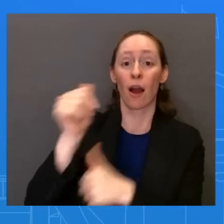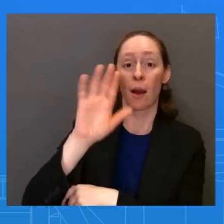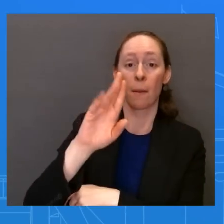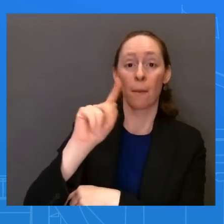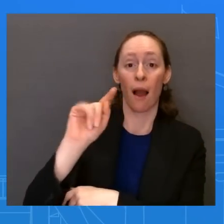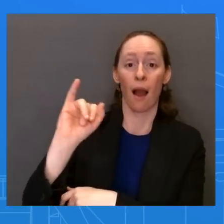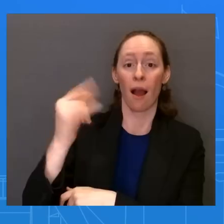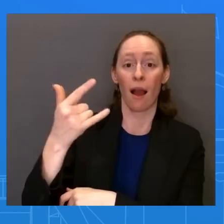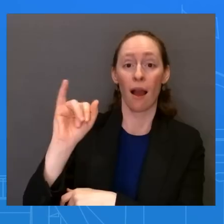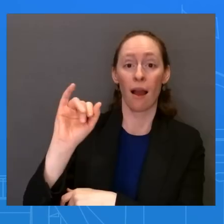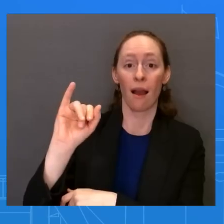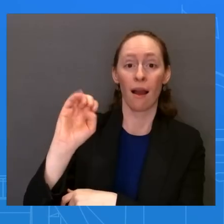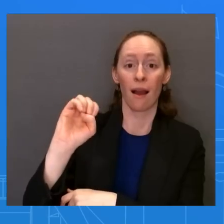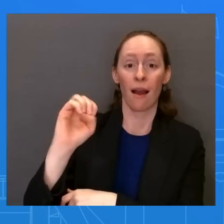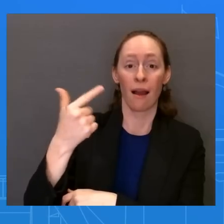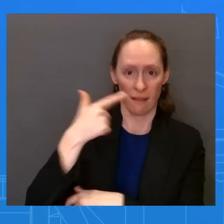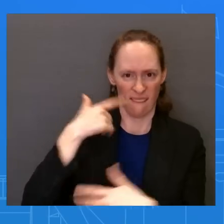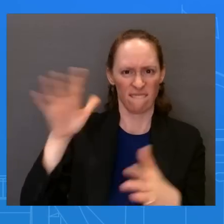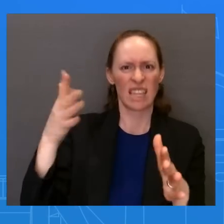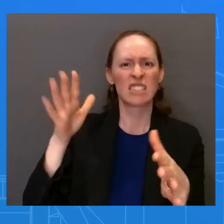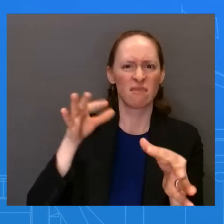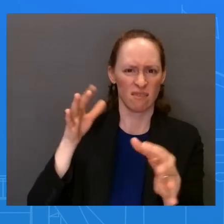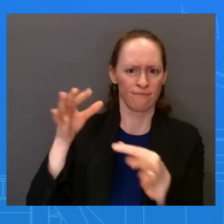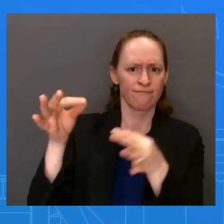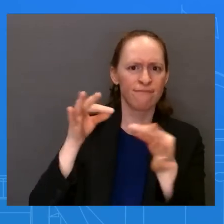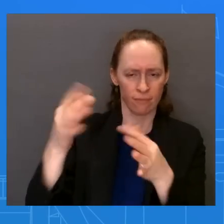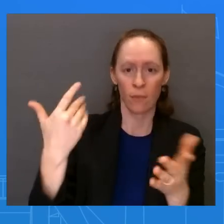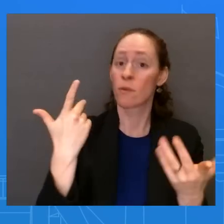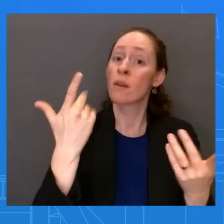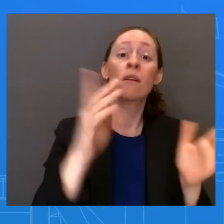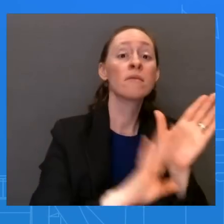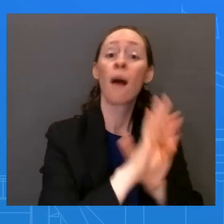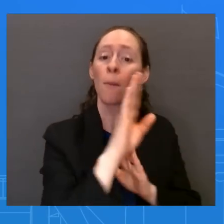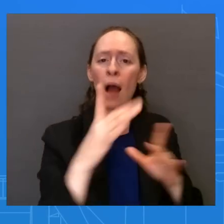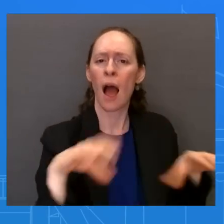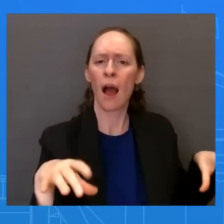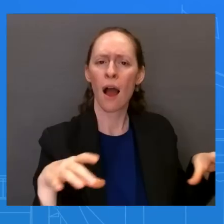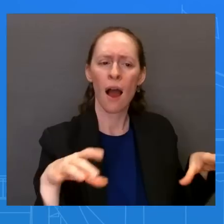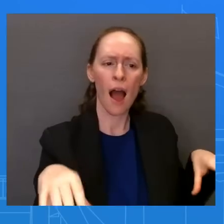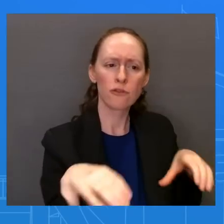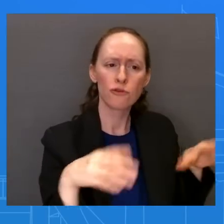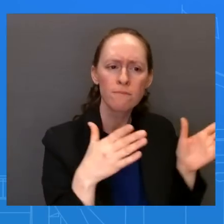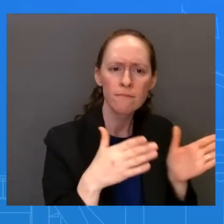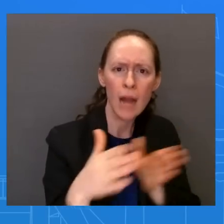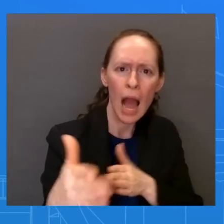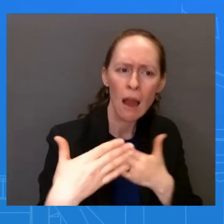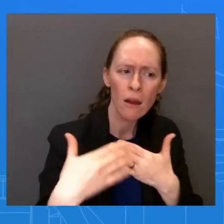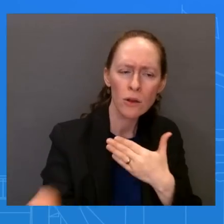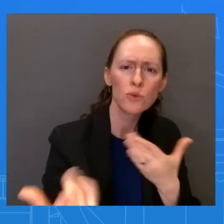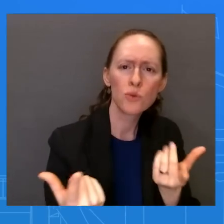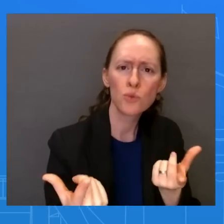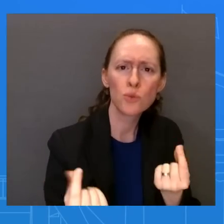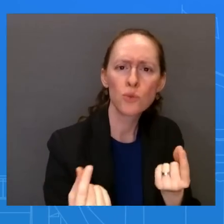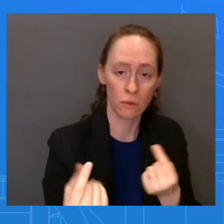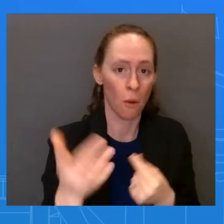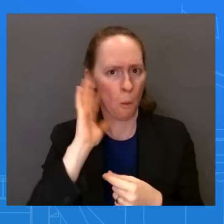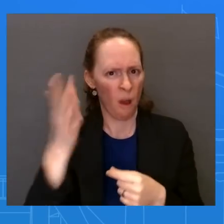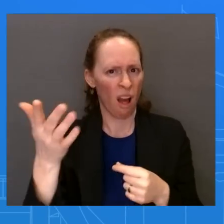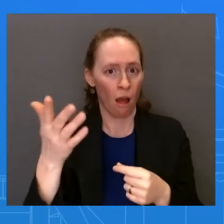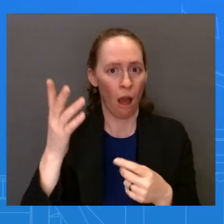I would refer you to the Department of Transportation. But this is something that we obviously take very seriously when it comes to the safety of Americans.